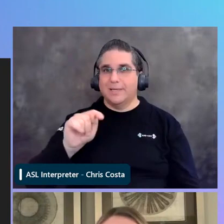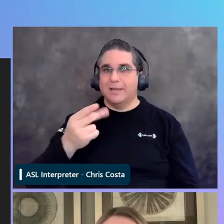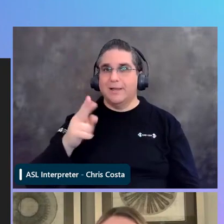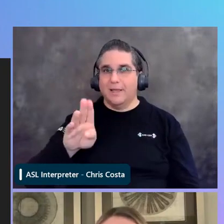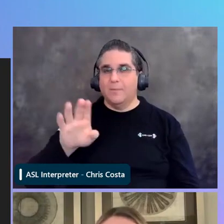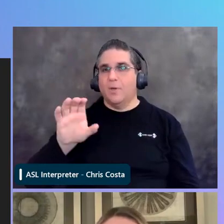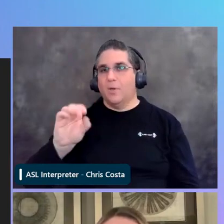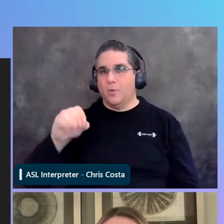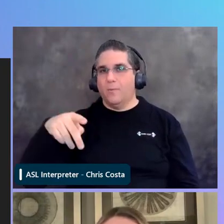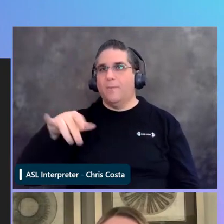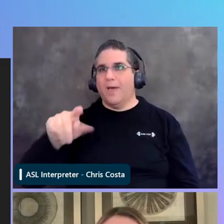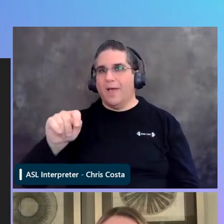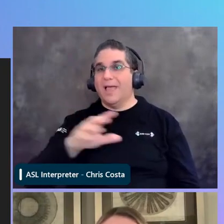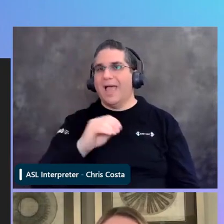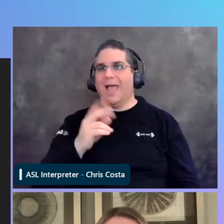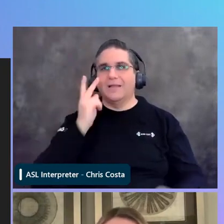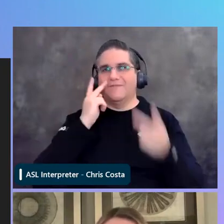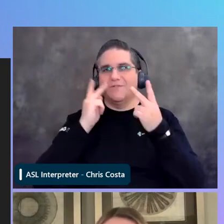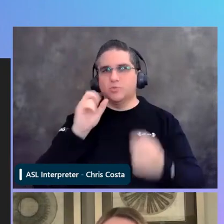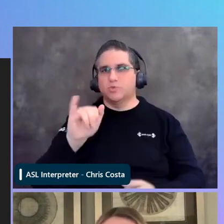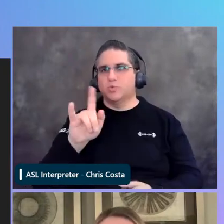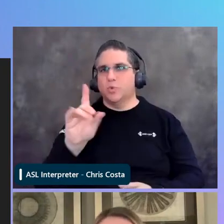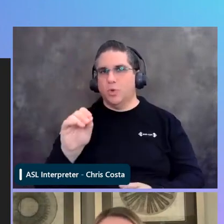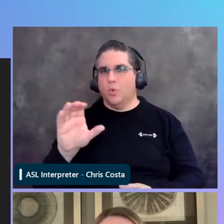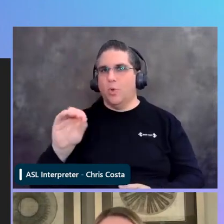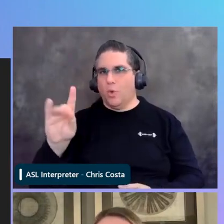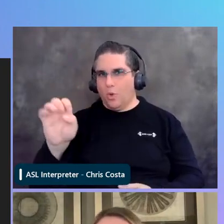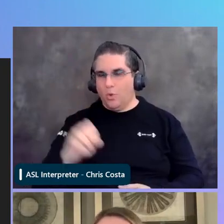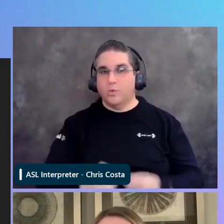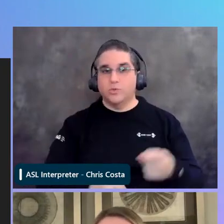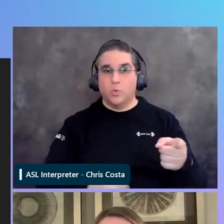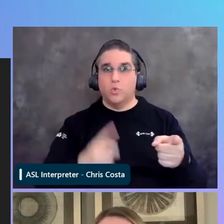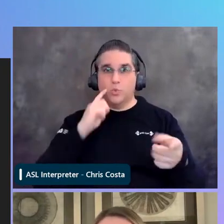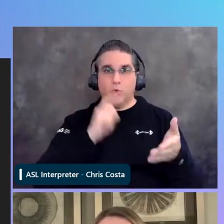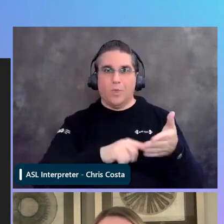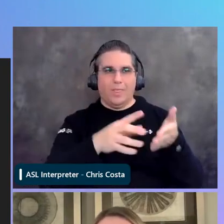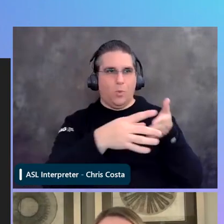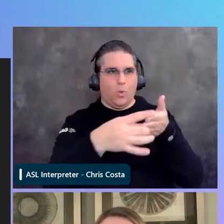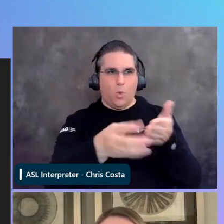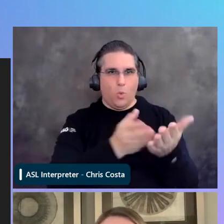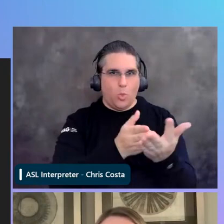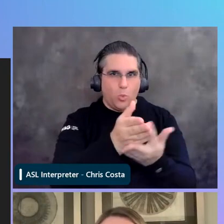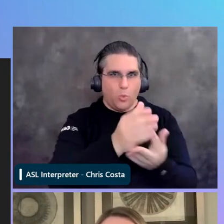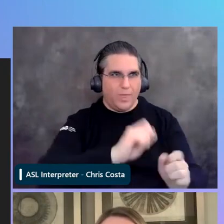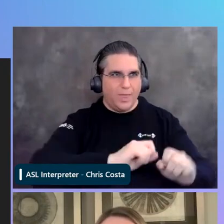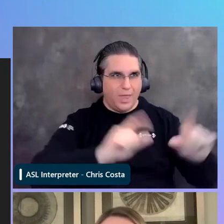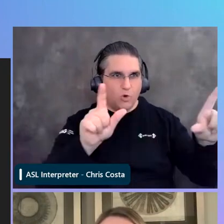So as you see in the demo, the navigate the interface and the actions are visually described